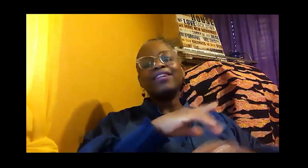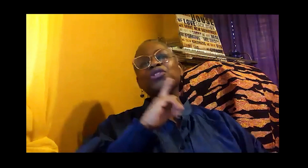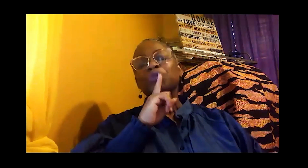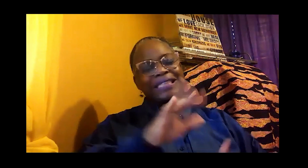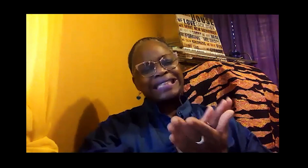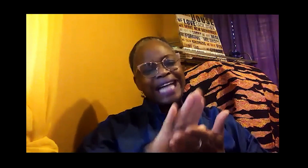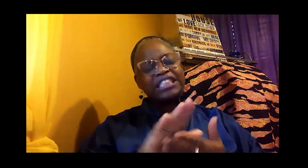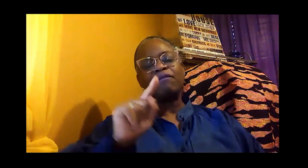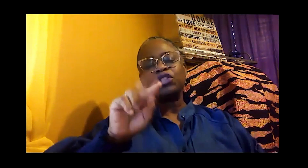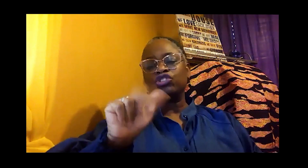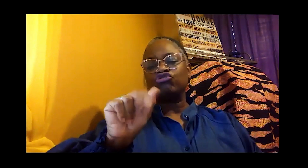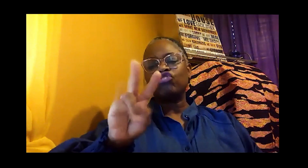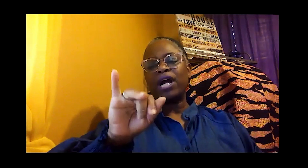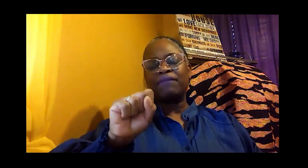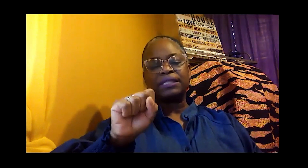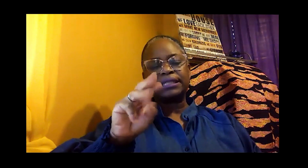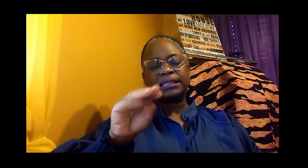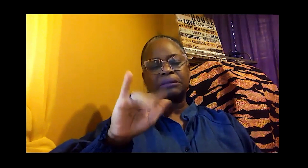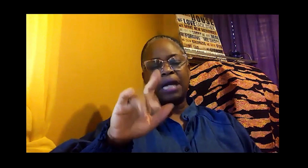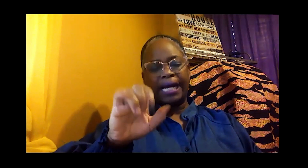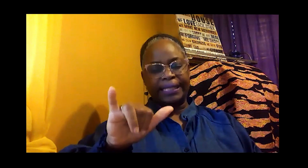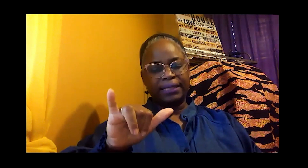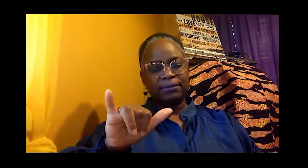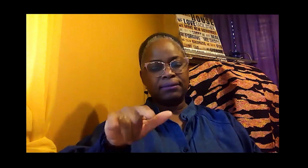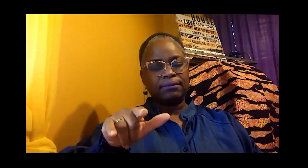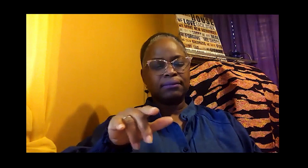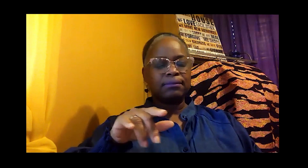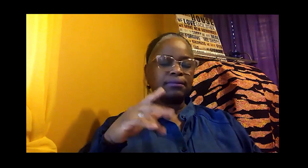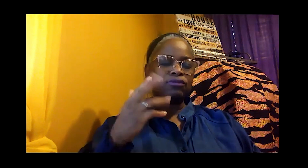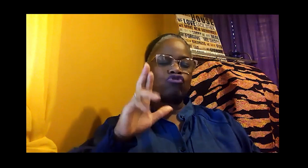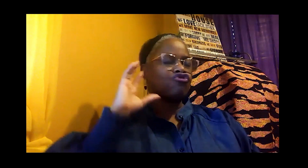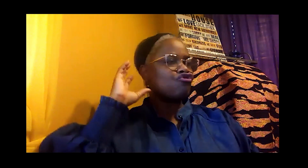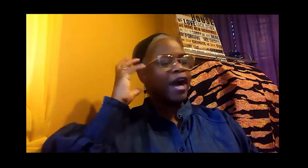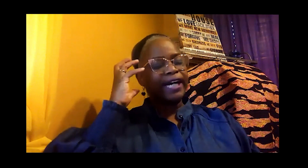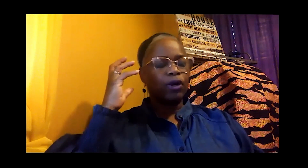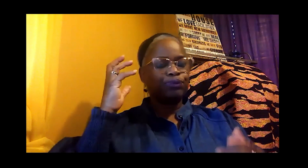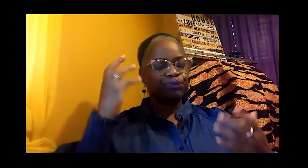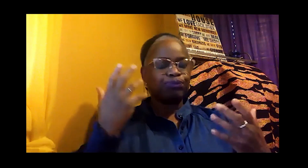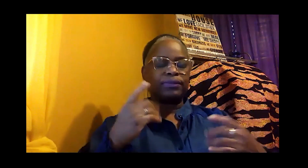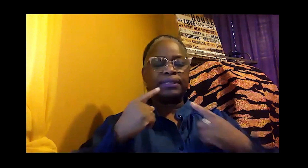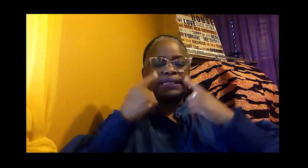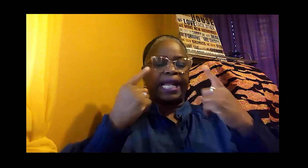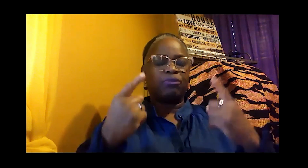living in Los Angeles, I met her through Tavis Smiley, a famous radio personality.